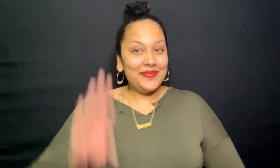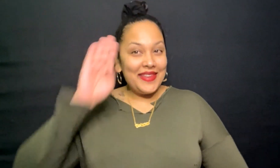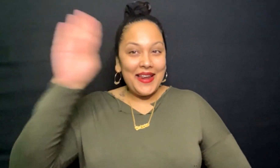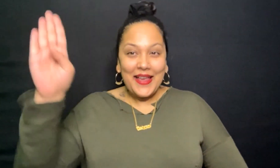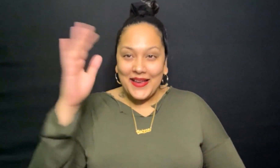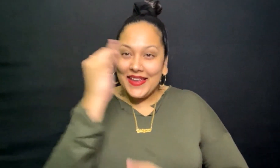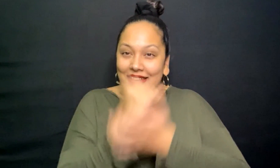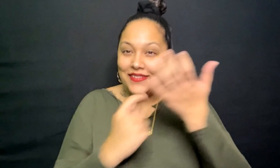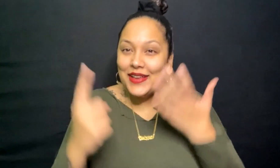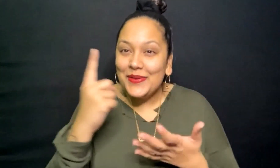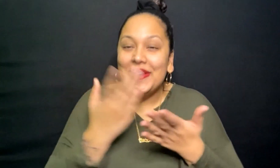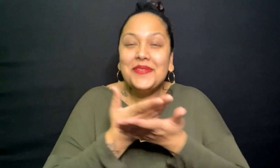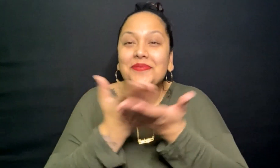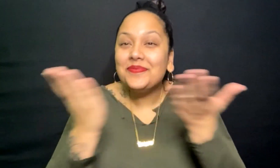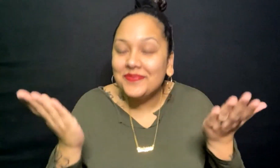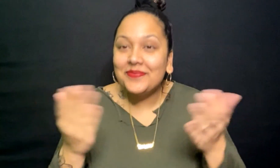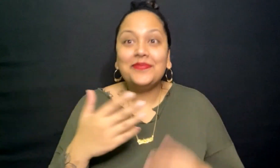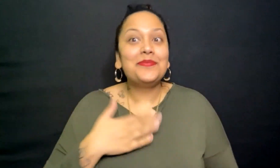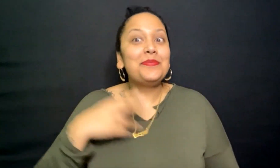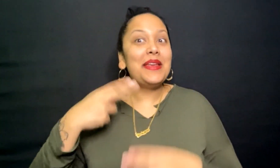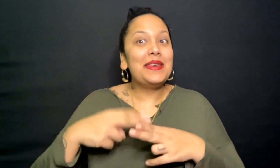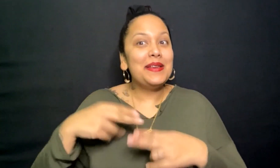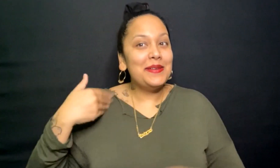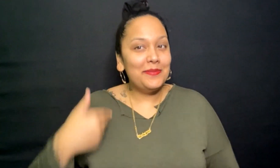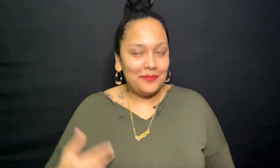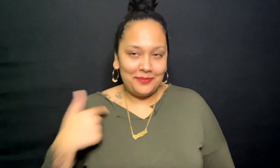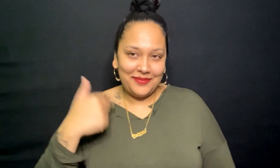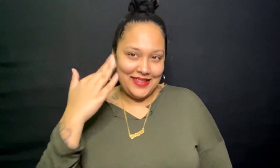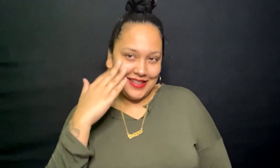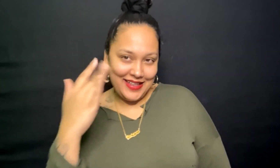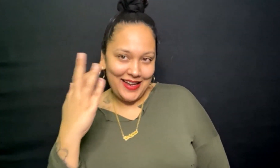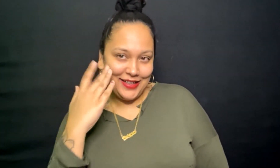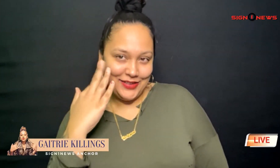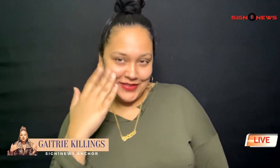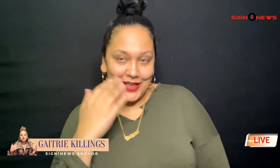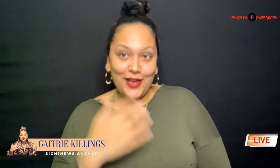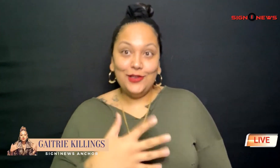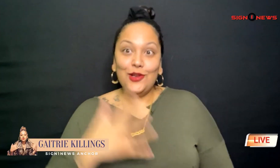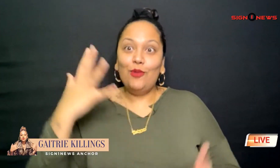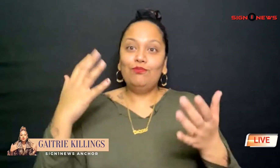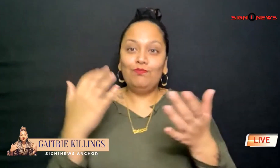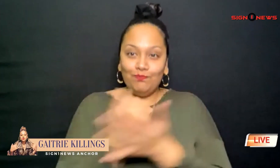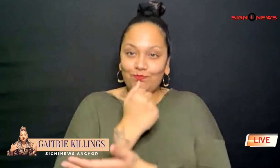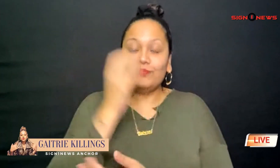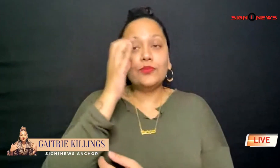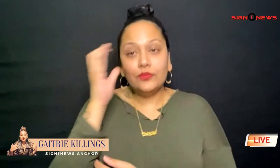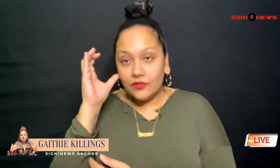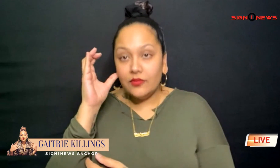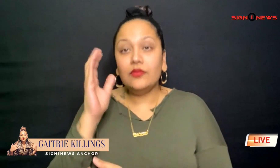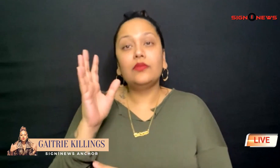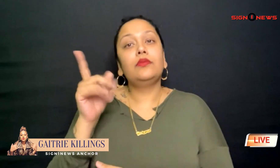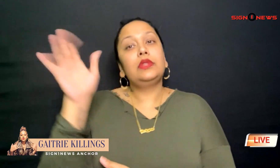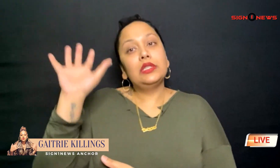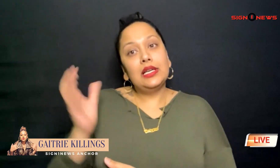Hello everyone I'm Sign1News anchor Gaitrie Killings here's a quick look at the top trending